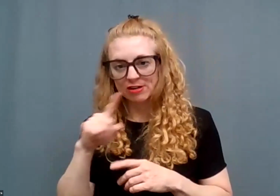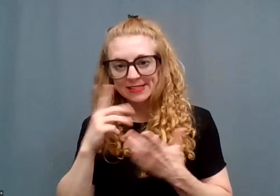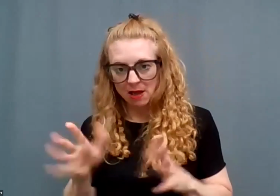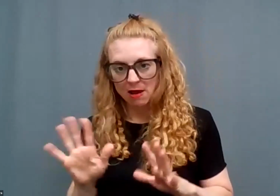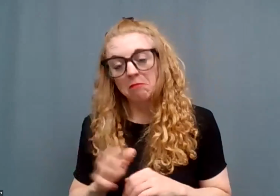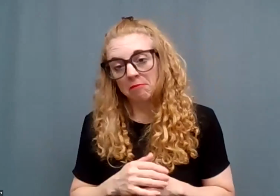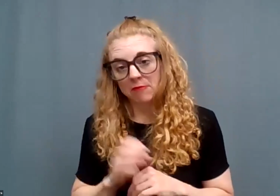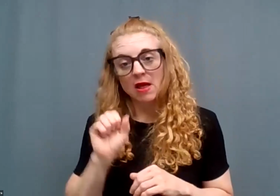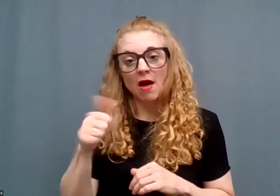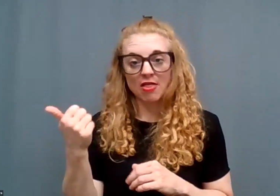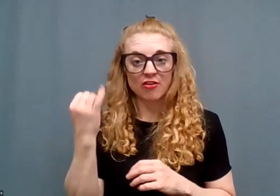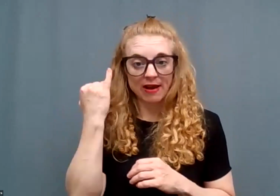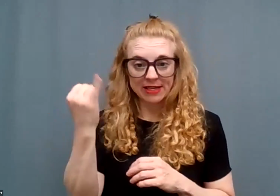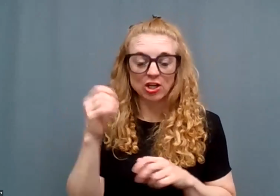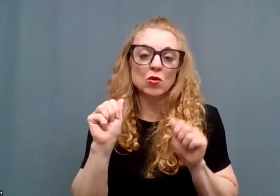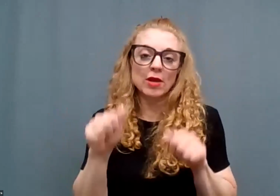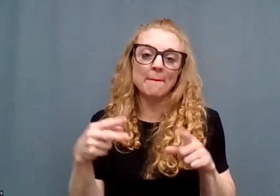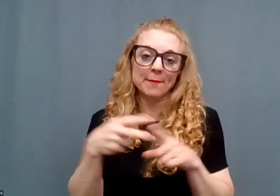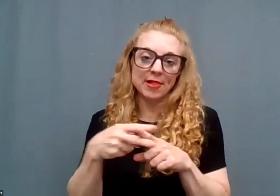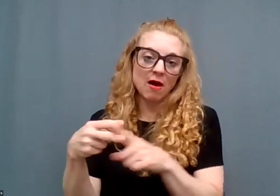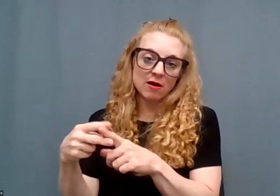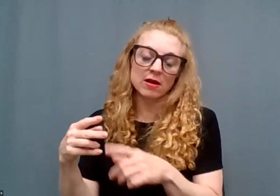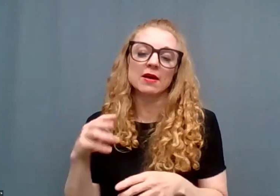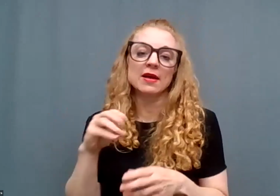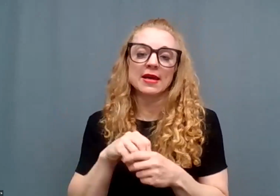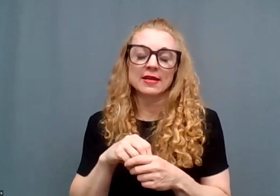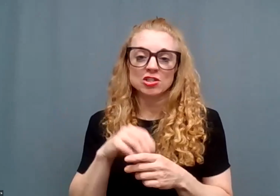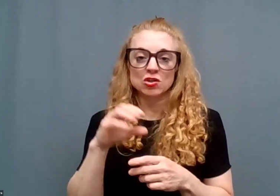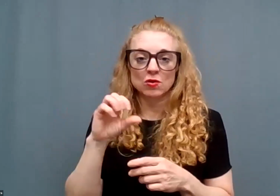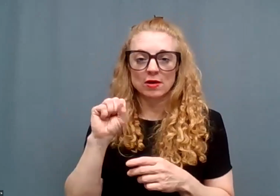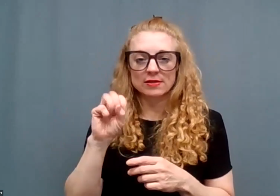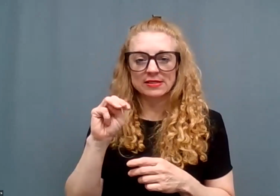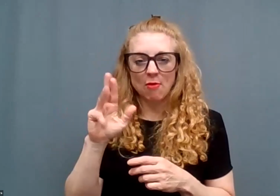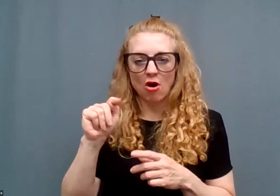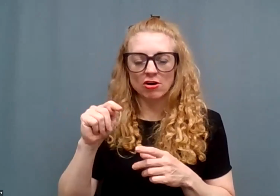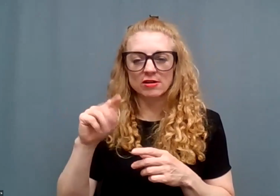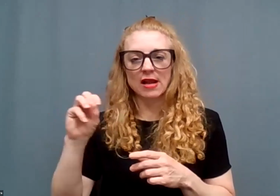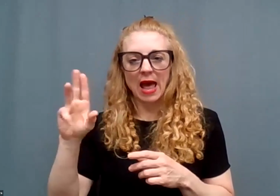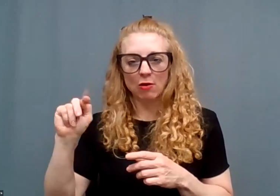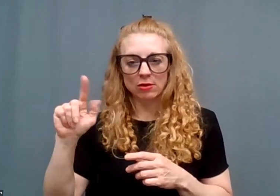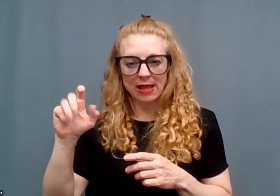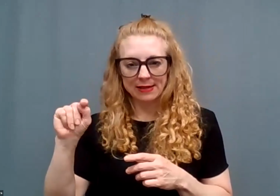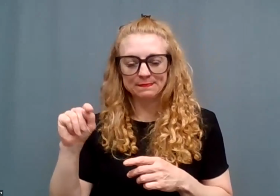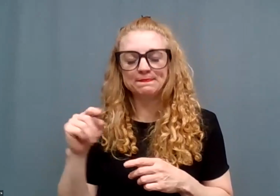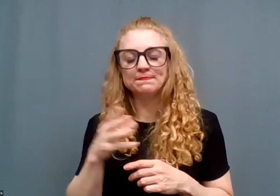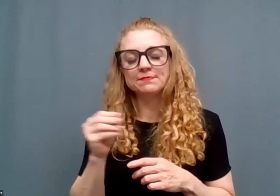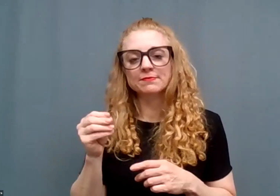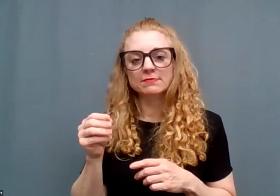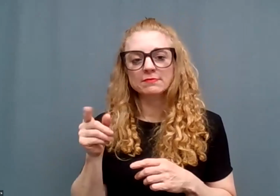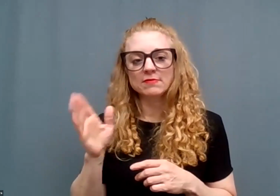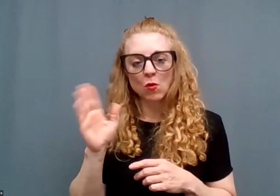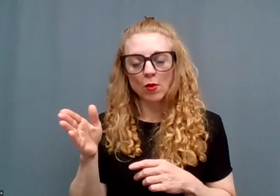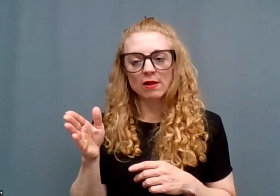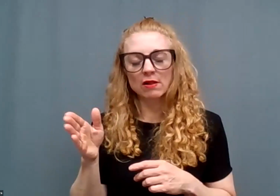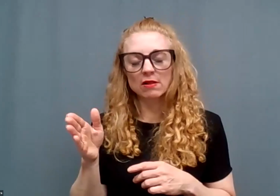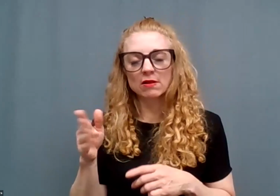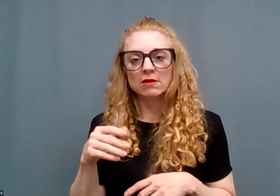can do is you can plug these devices into a smart outlet and it will read the power consumption and